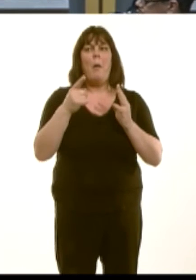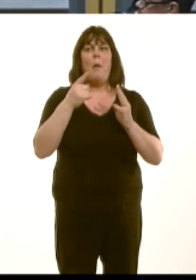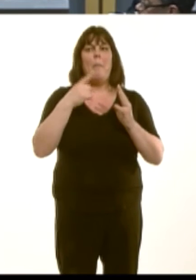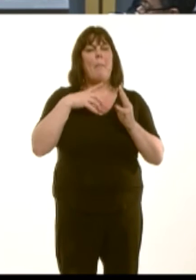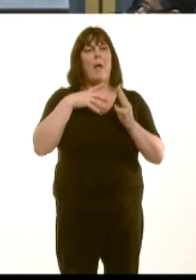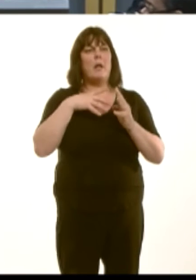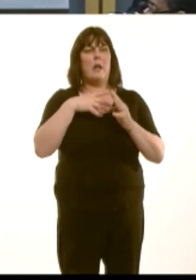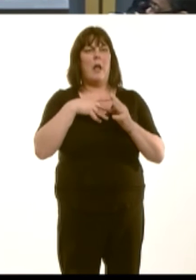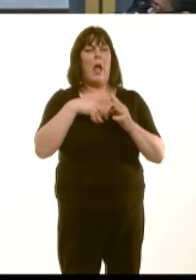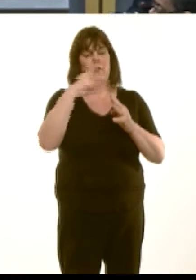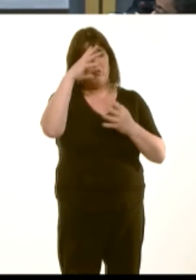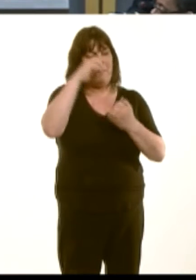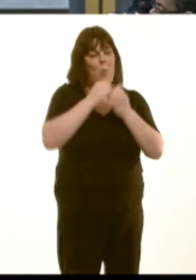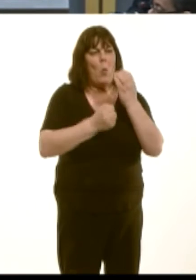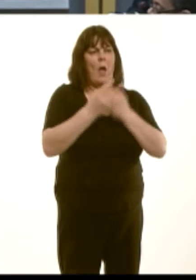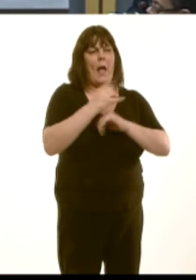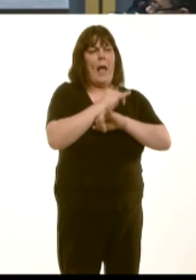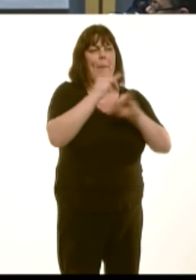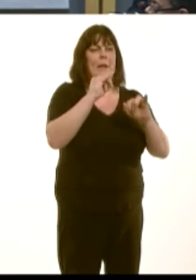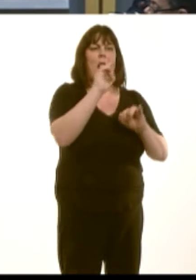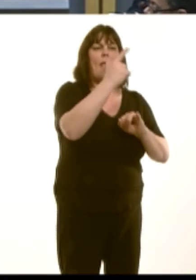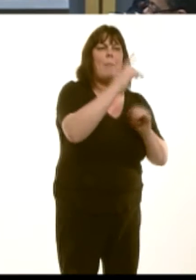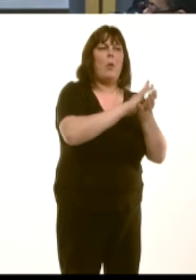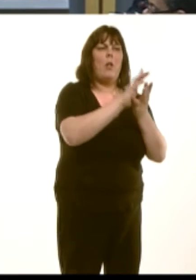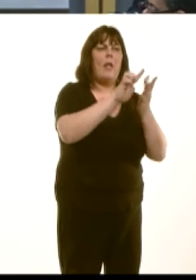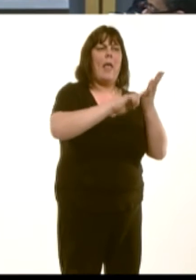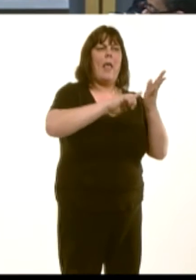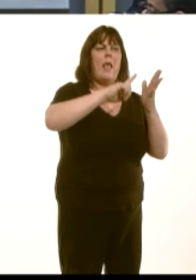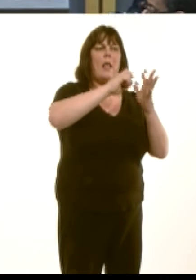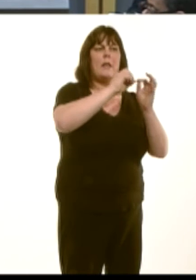from Hillsborough and Heysel, and it must never be forgotten that people, including